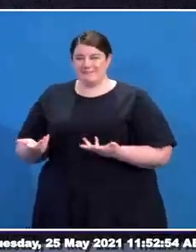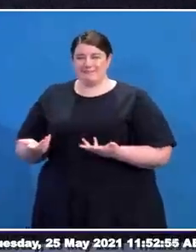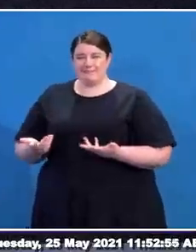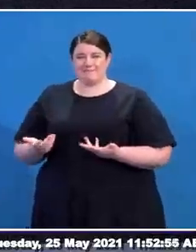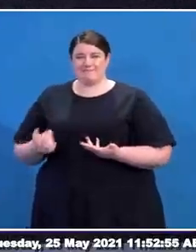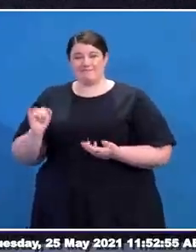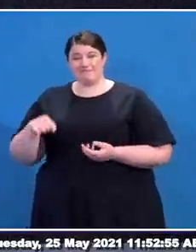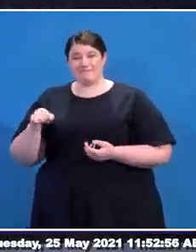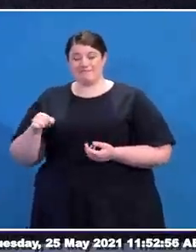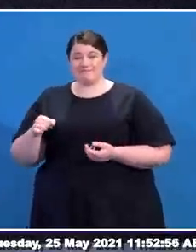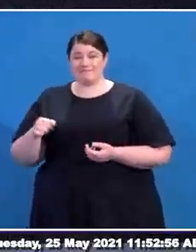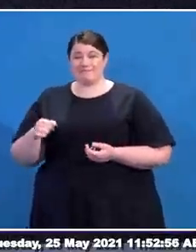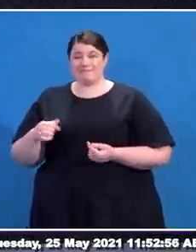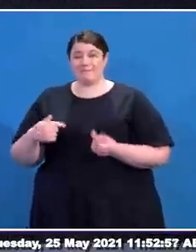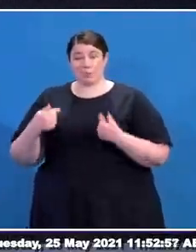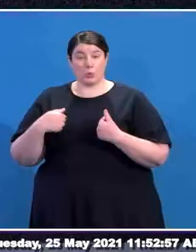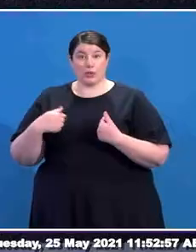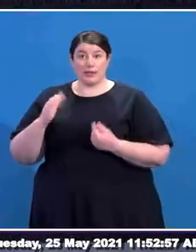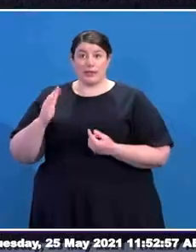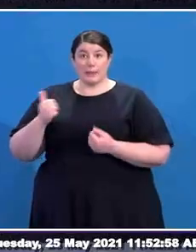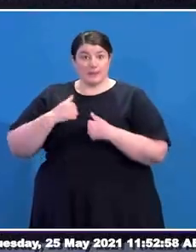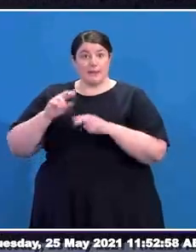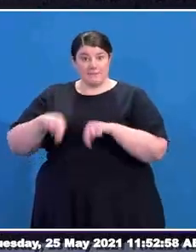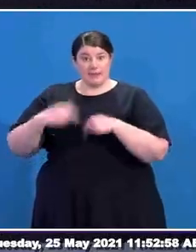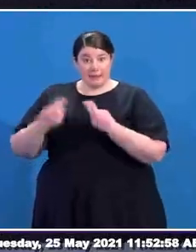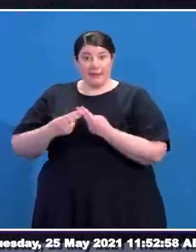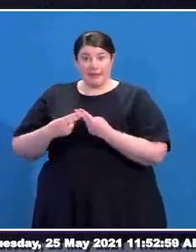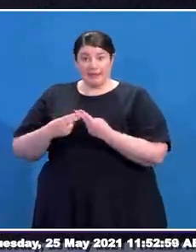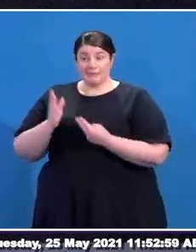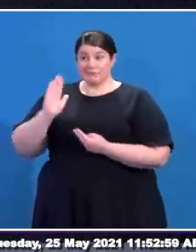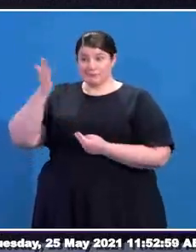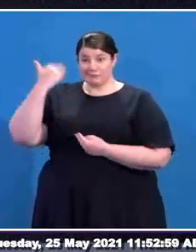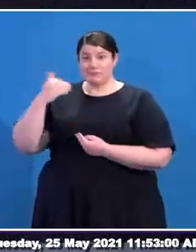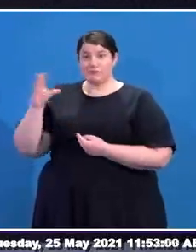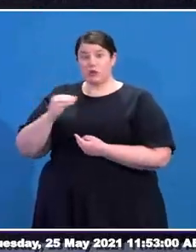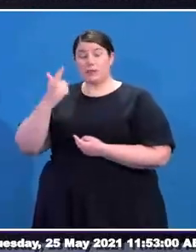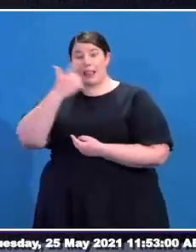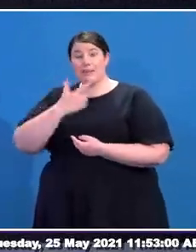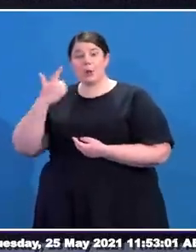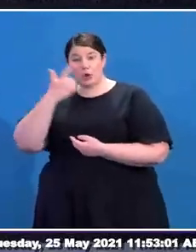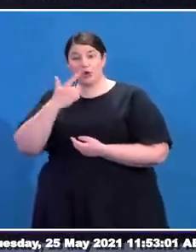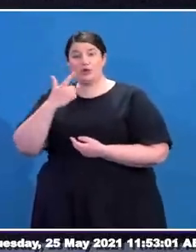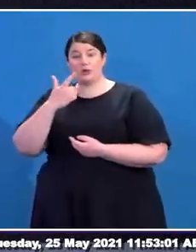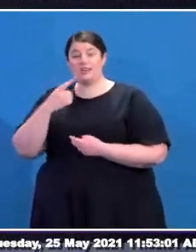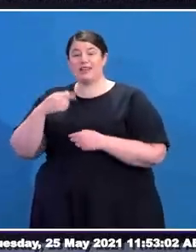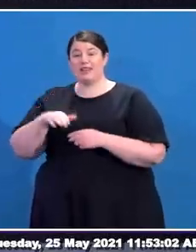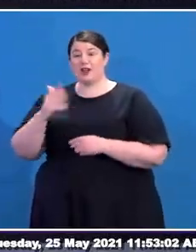Yeah, we originally, my family originally came from Lebanon in 1977